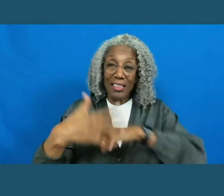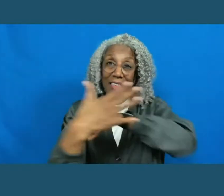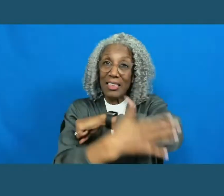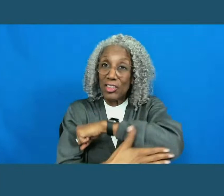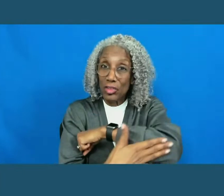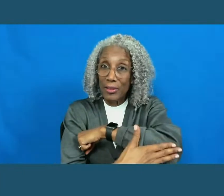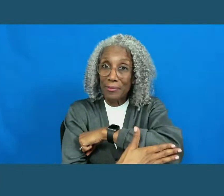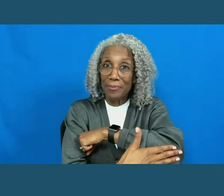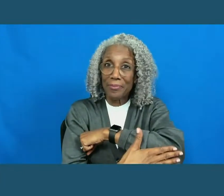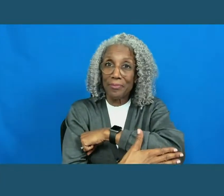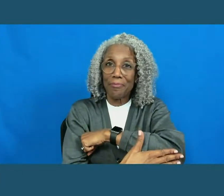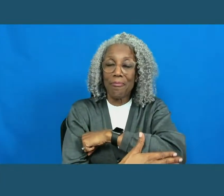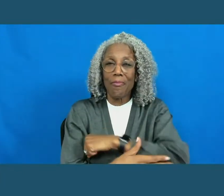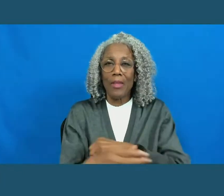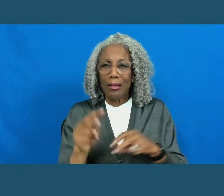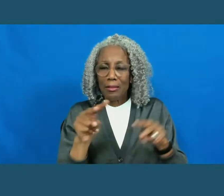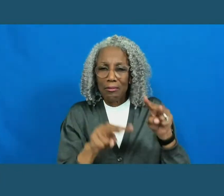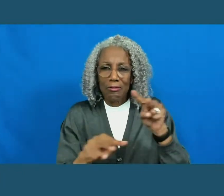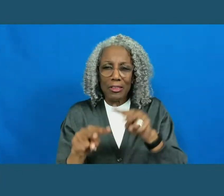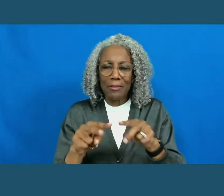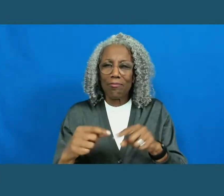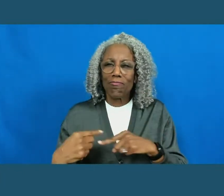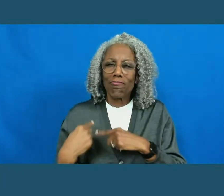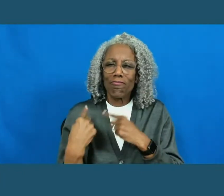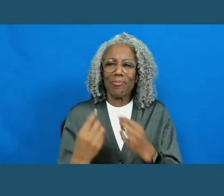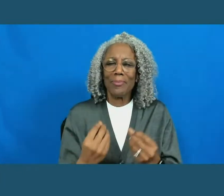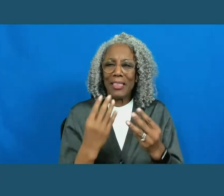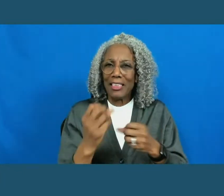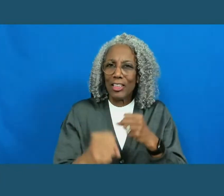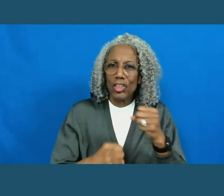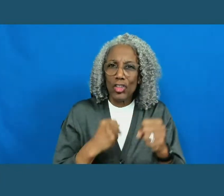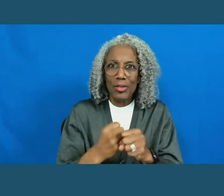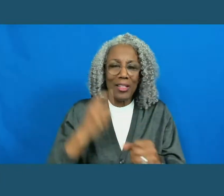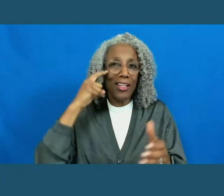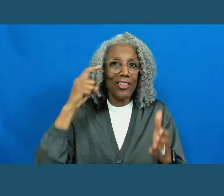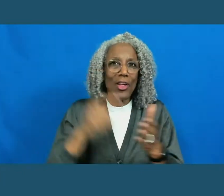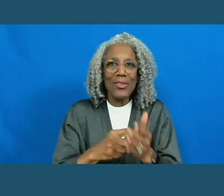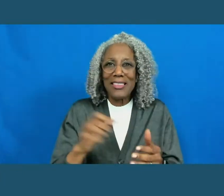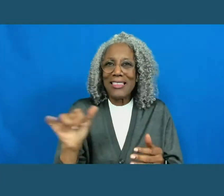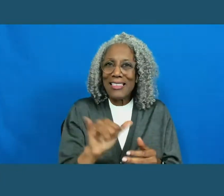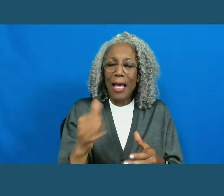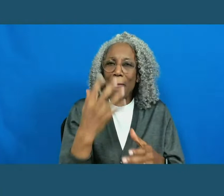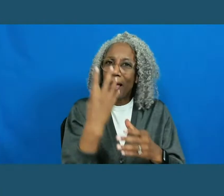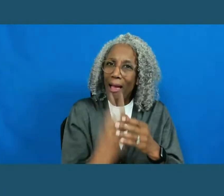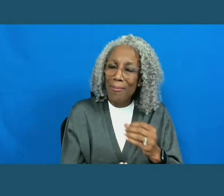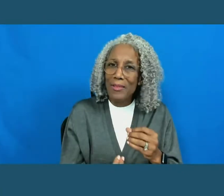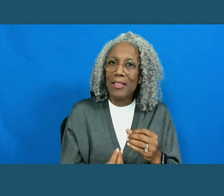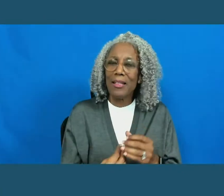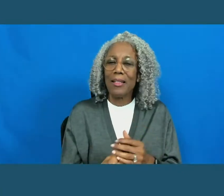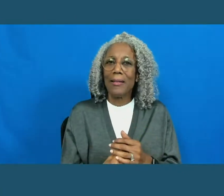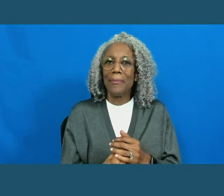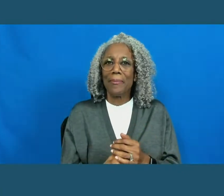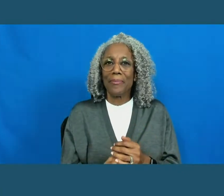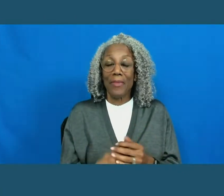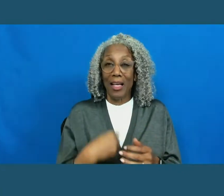Quite frankly, I would venture to say nationally. For several